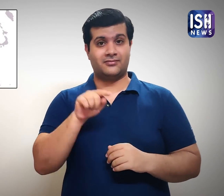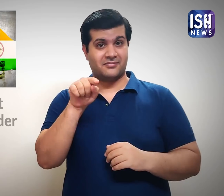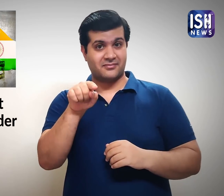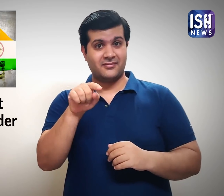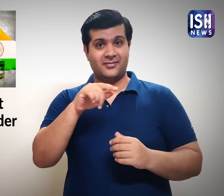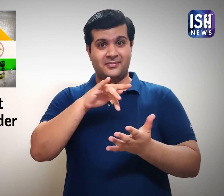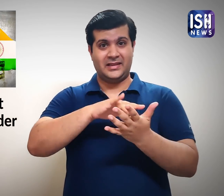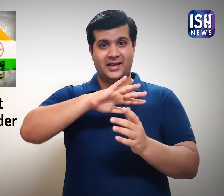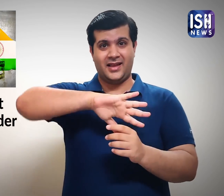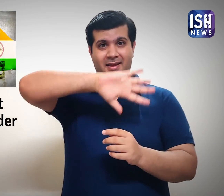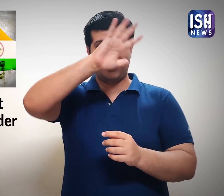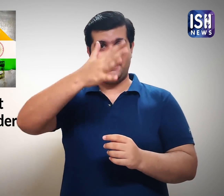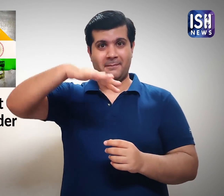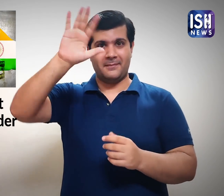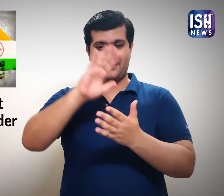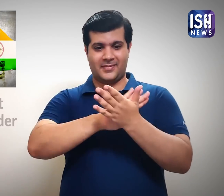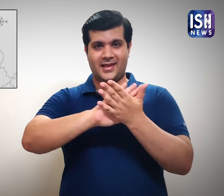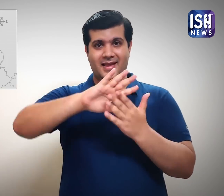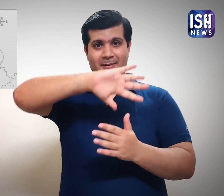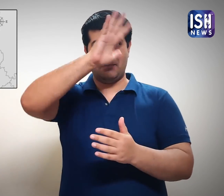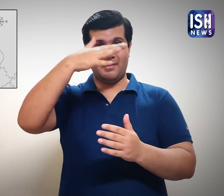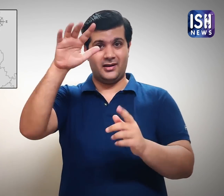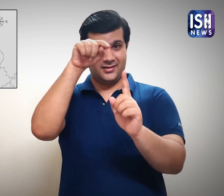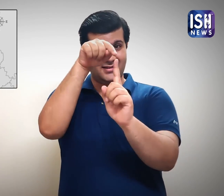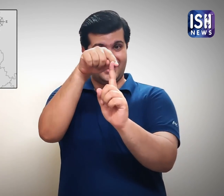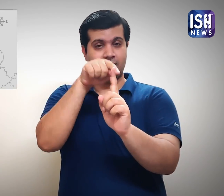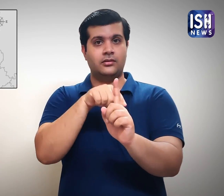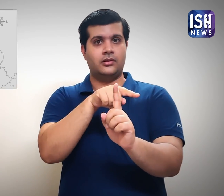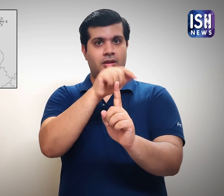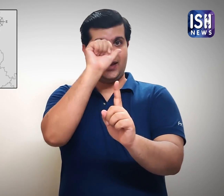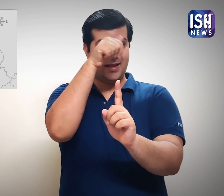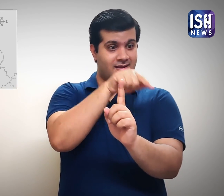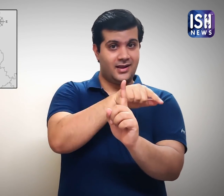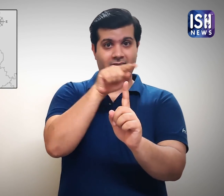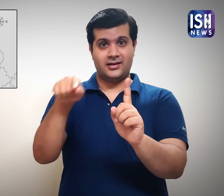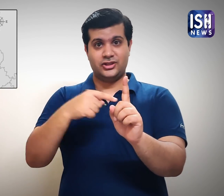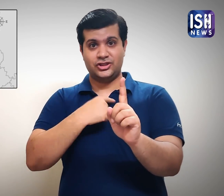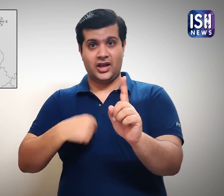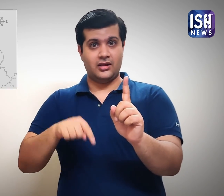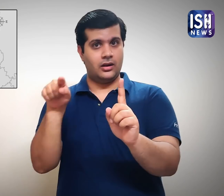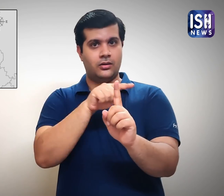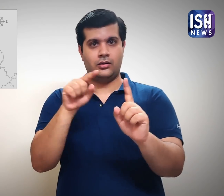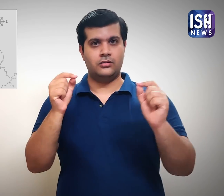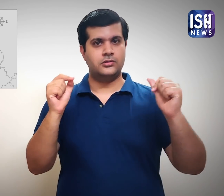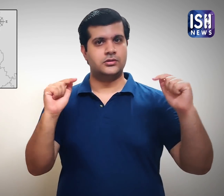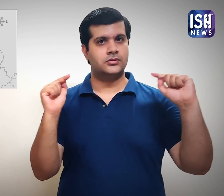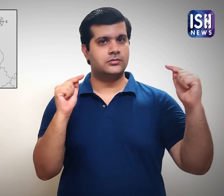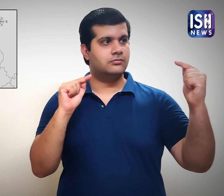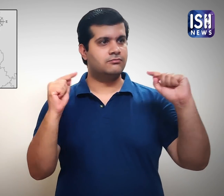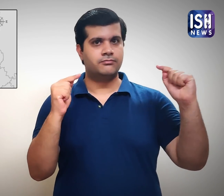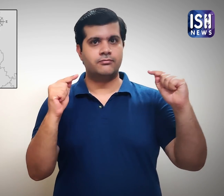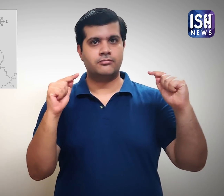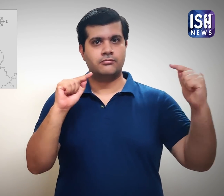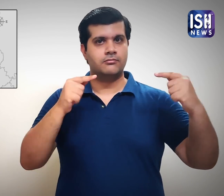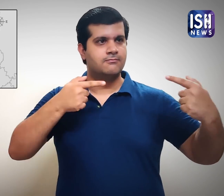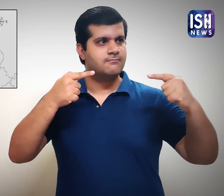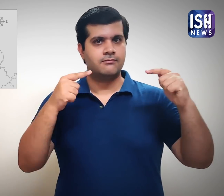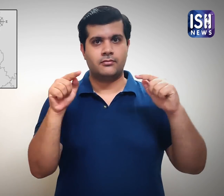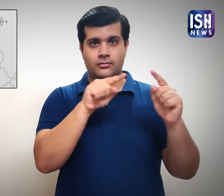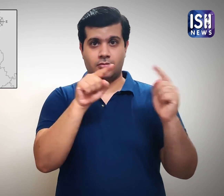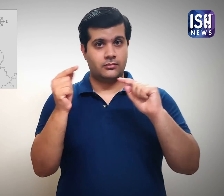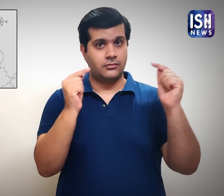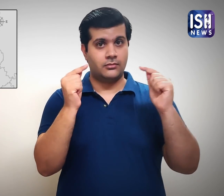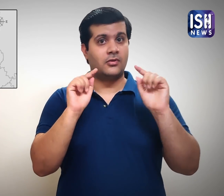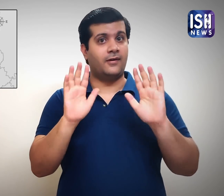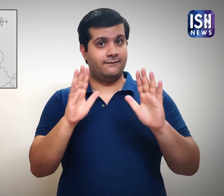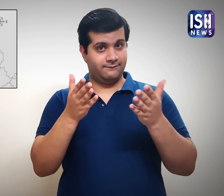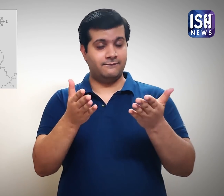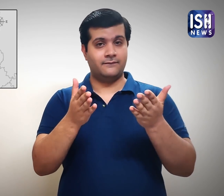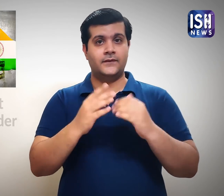They are currently in a tense face-off in the Himalayas.